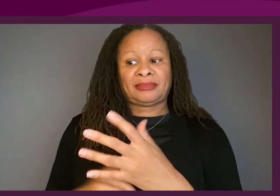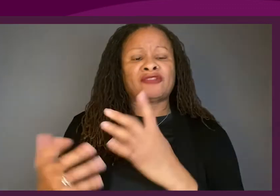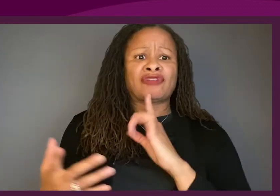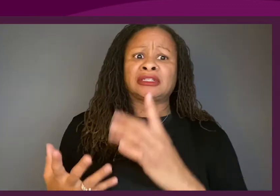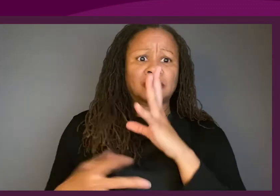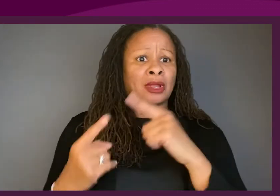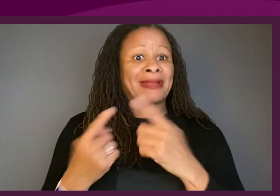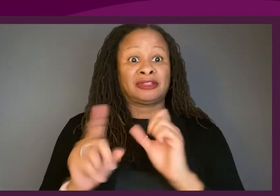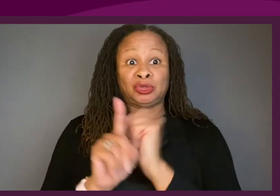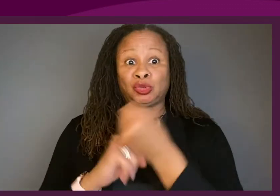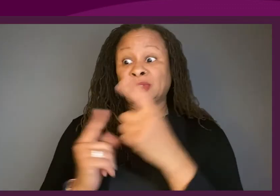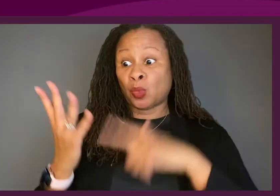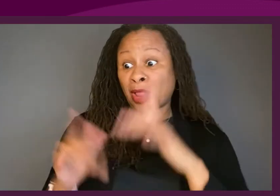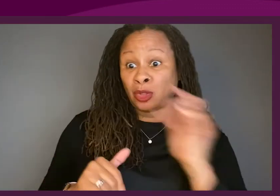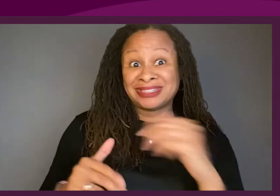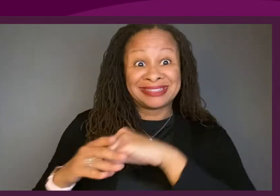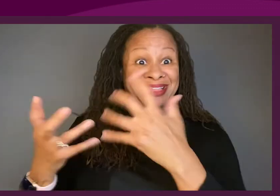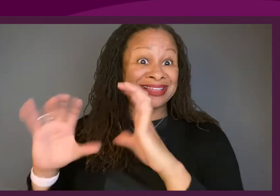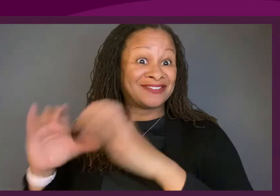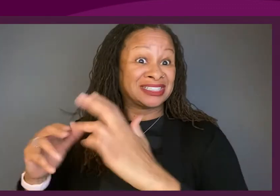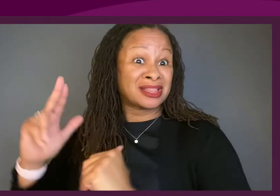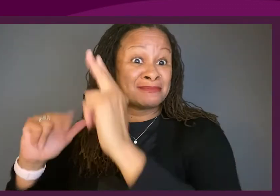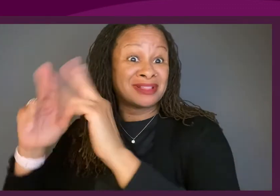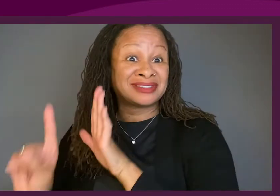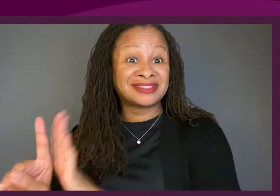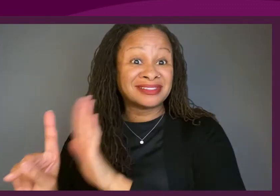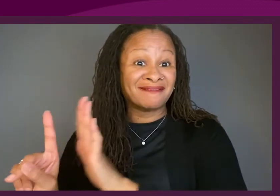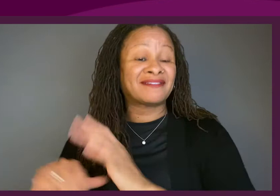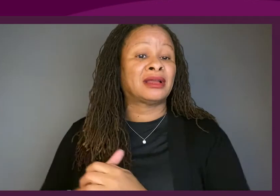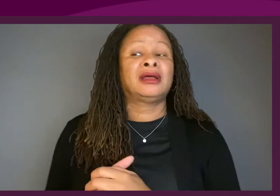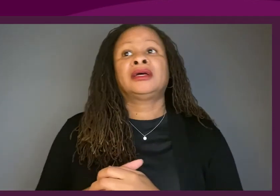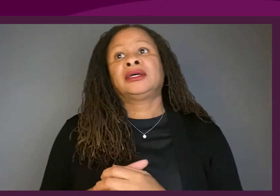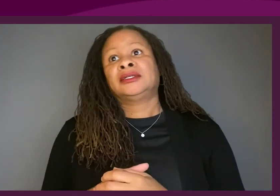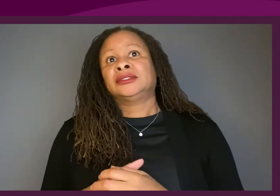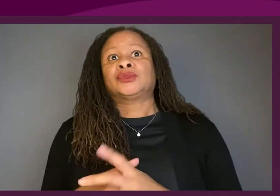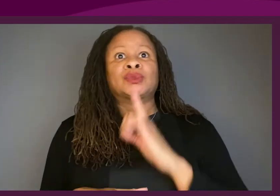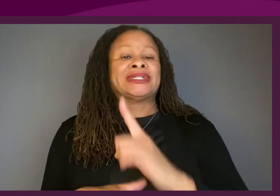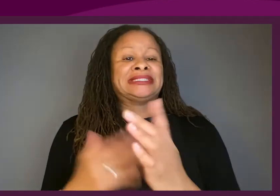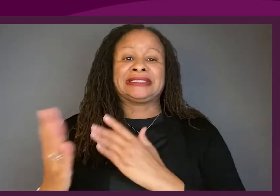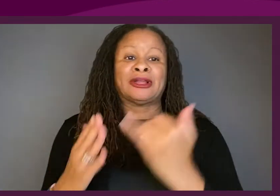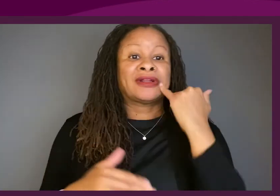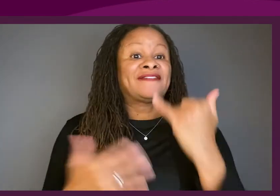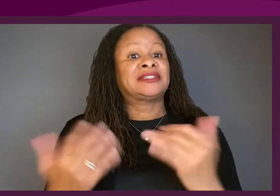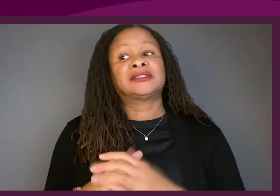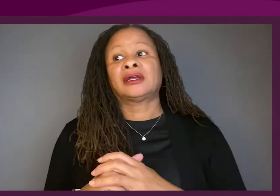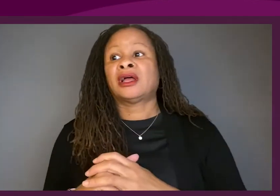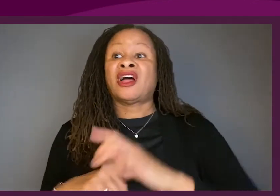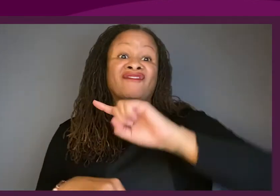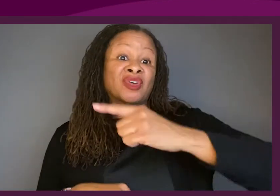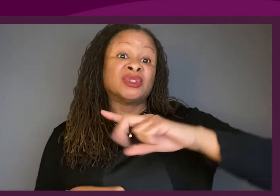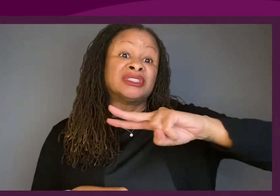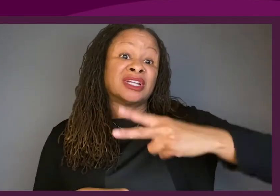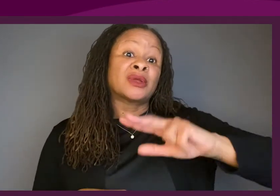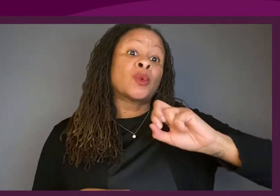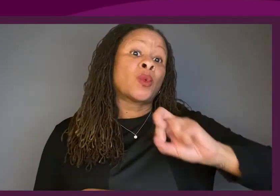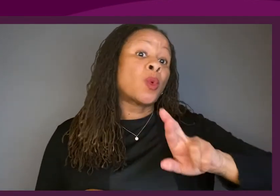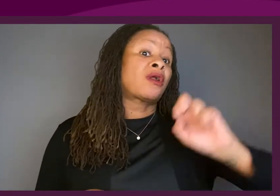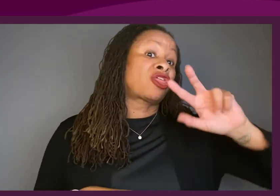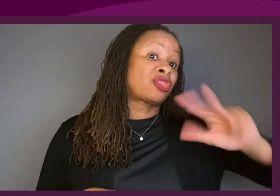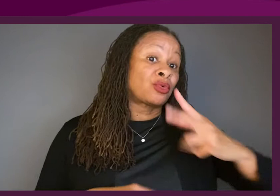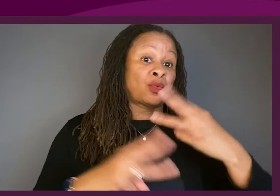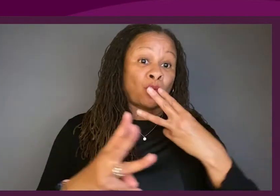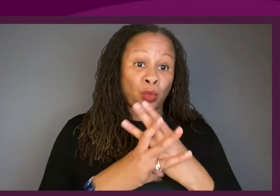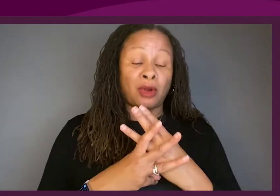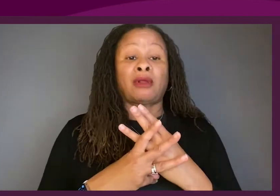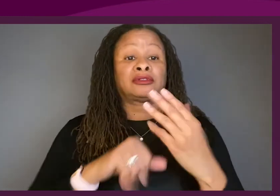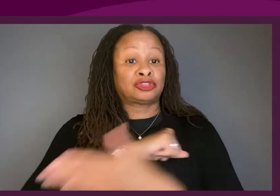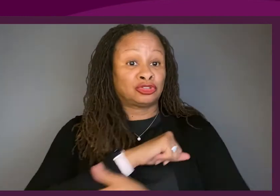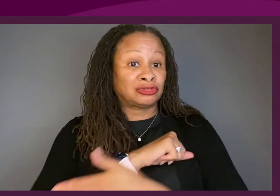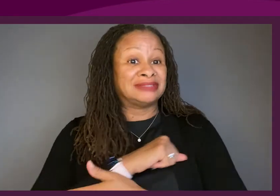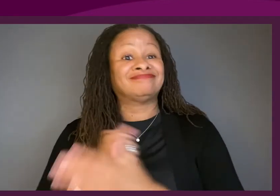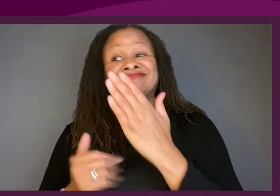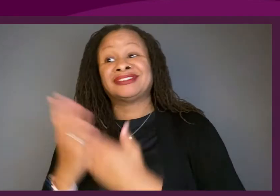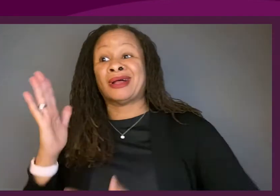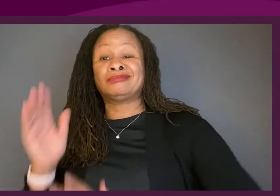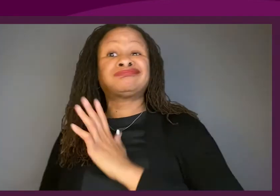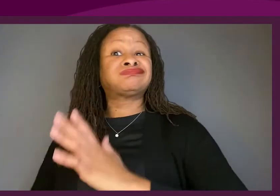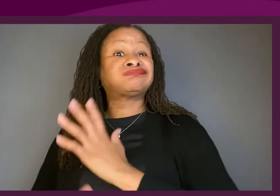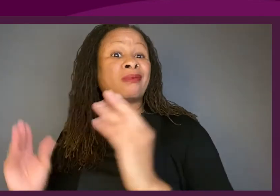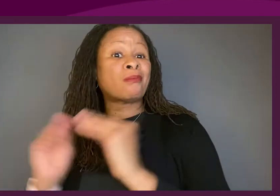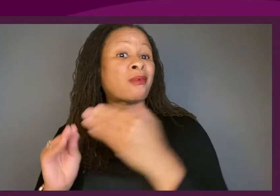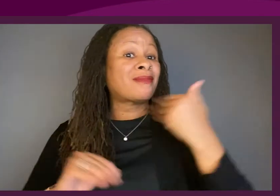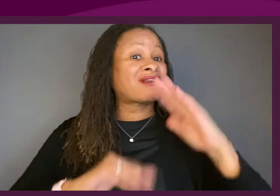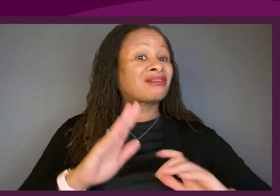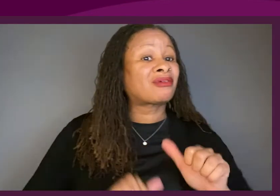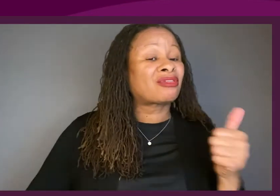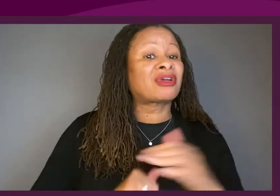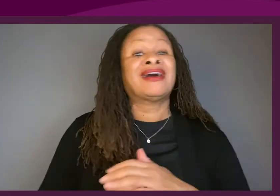And the conditions, whether it's in a developed country or a less developed country, the conditions